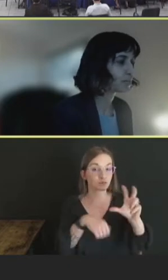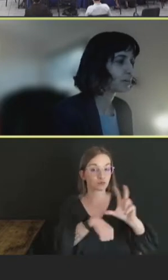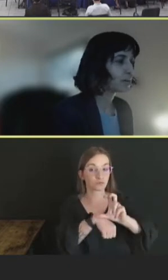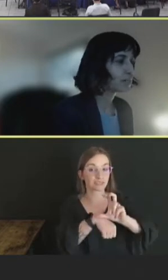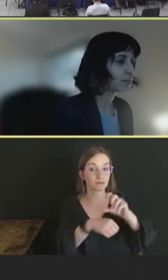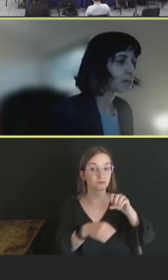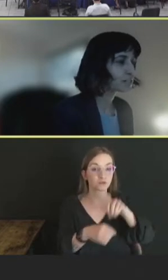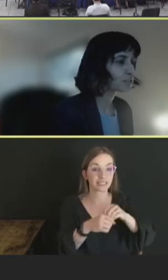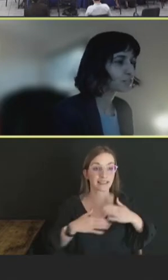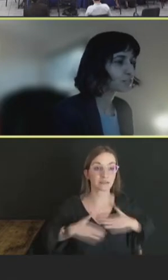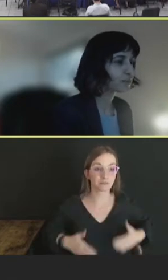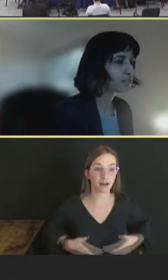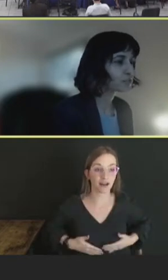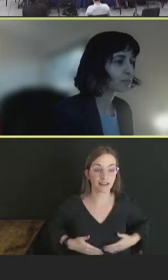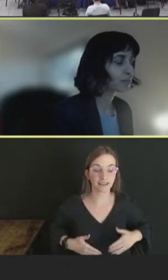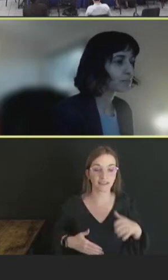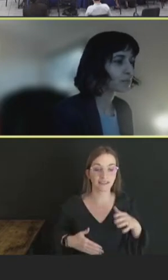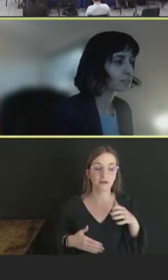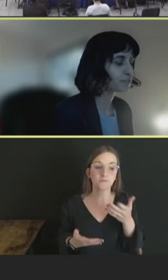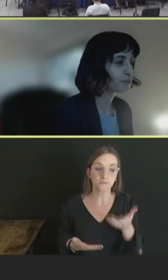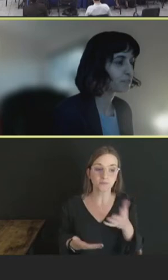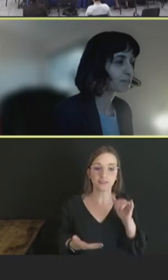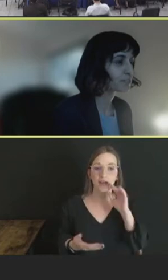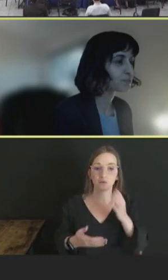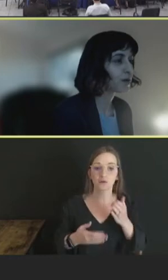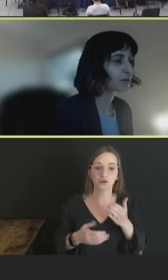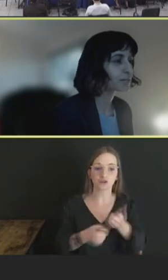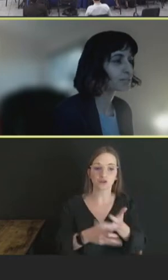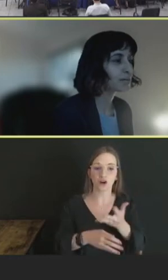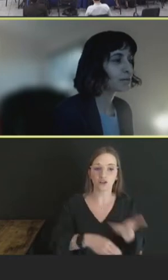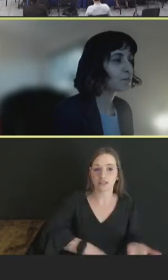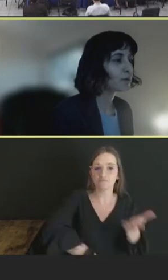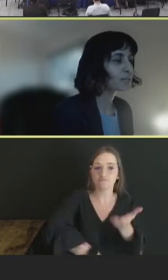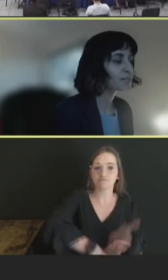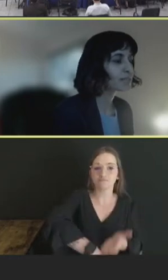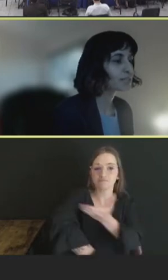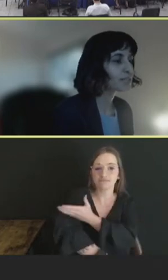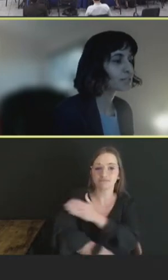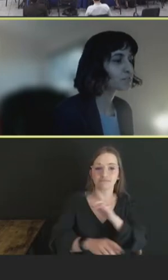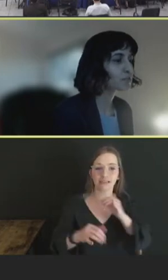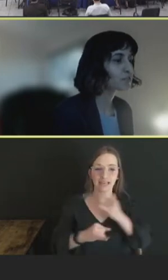The concentration varies greatly among different vaccine products, but it's less than the exposure